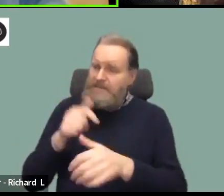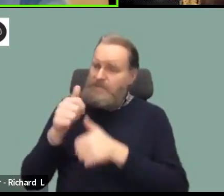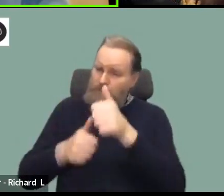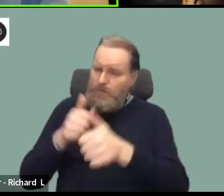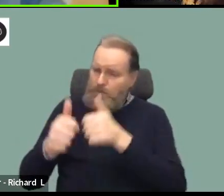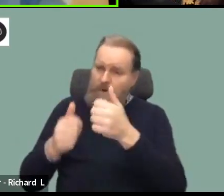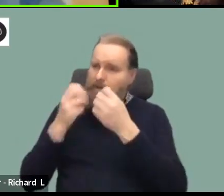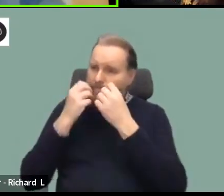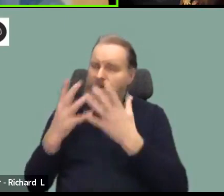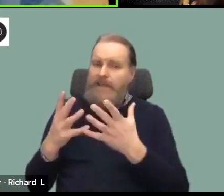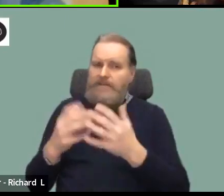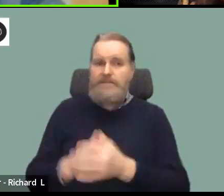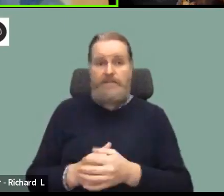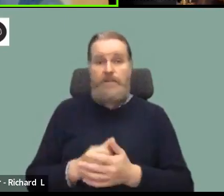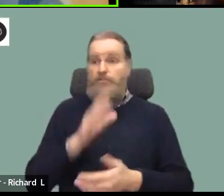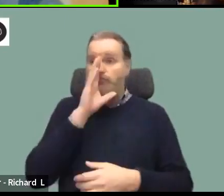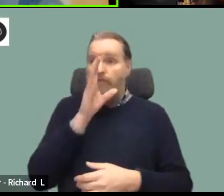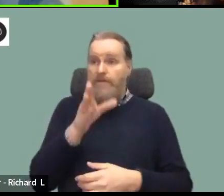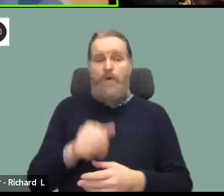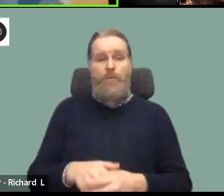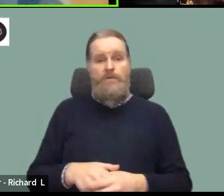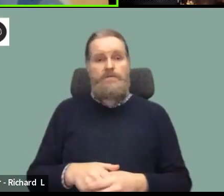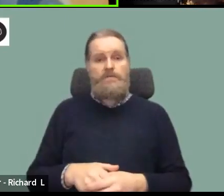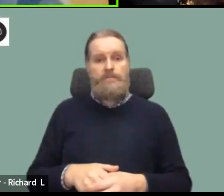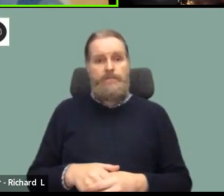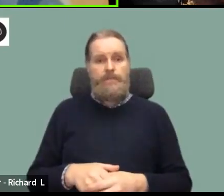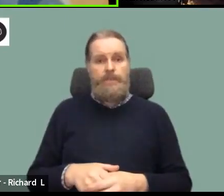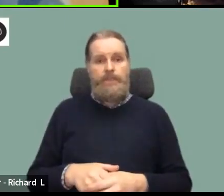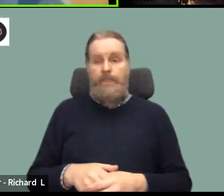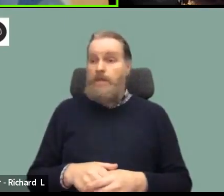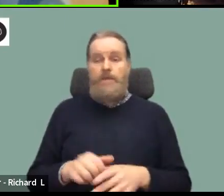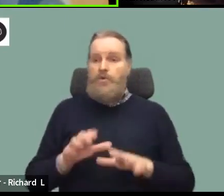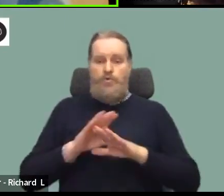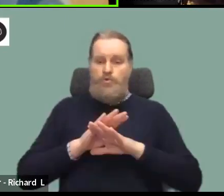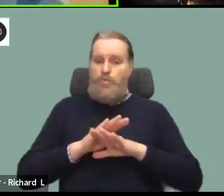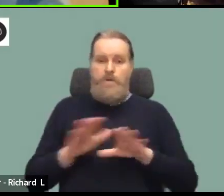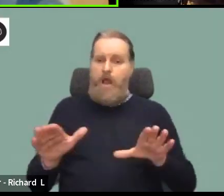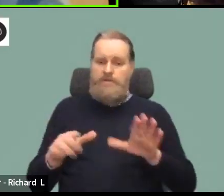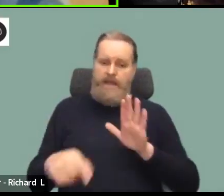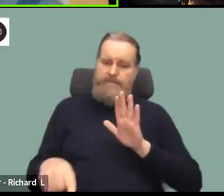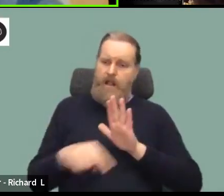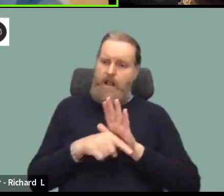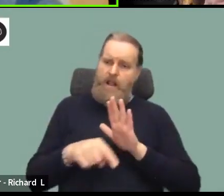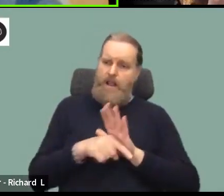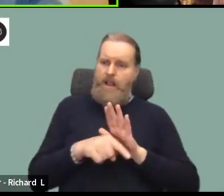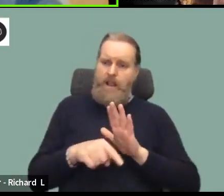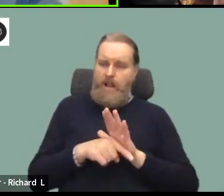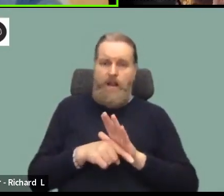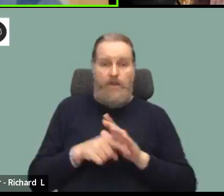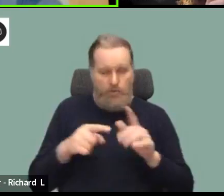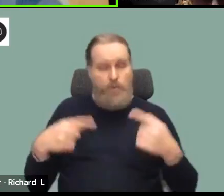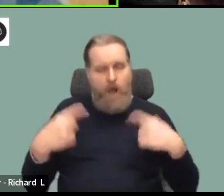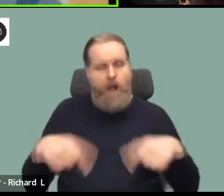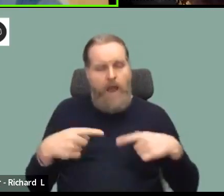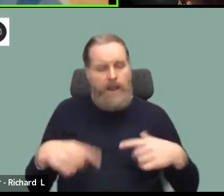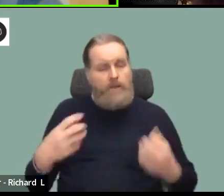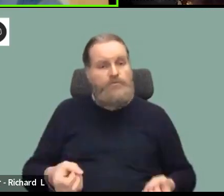career career in the in the civil side career in the in the civil service. The straightforward situation is nobody should say situation is nobody should suffer, legally a detriment. t for taking lawful industry